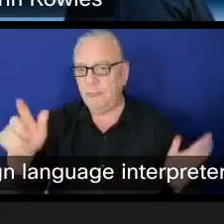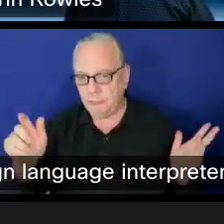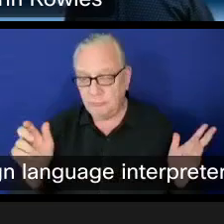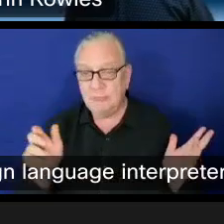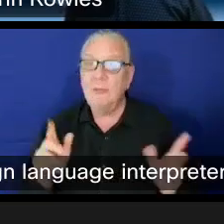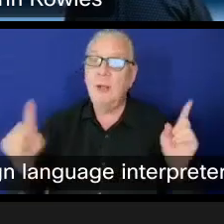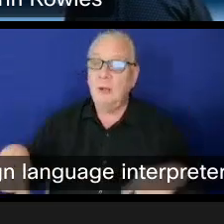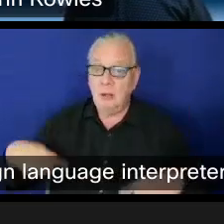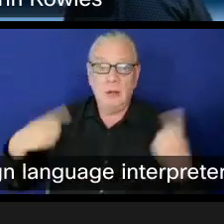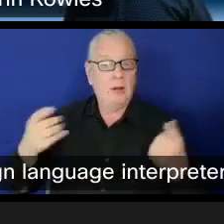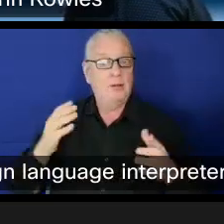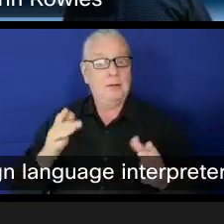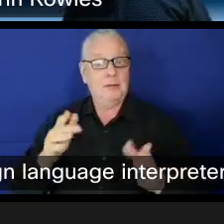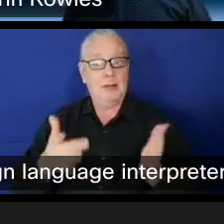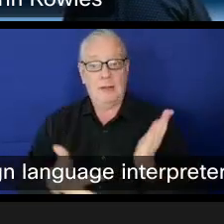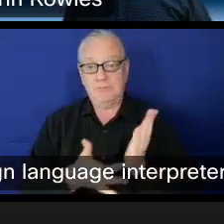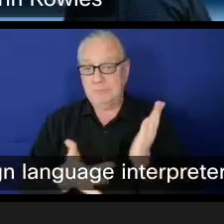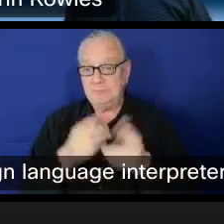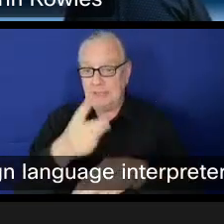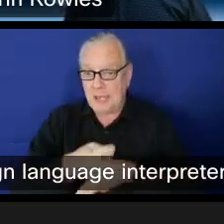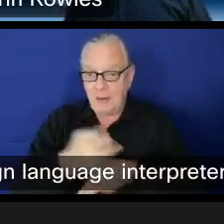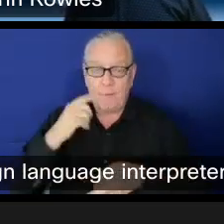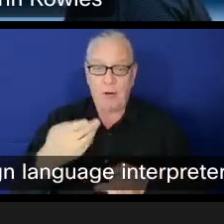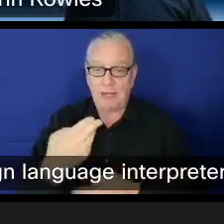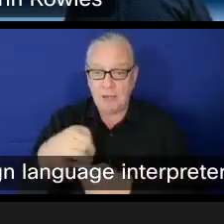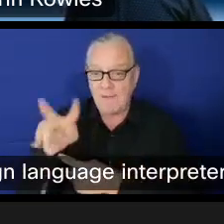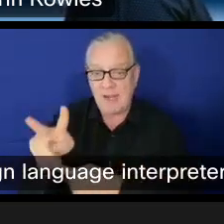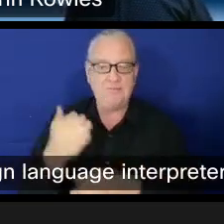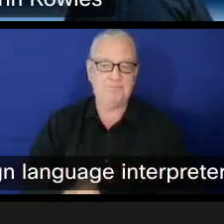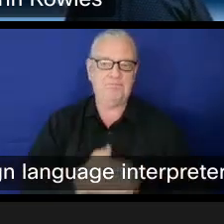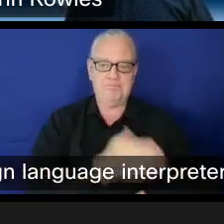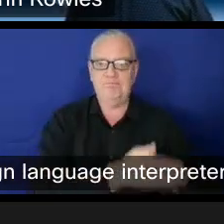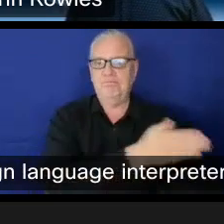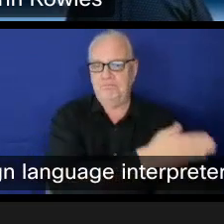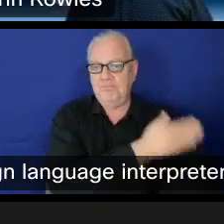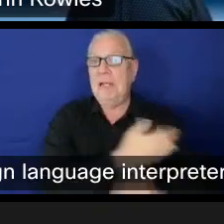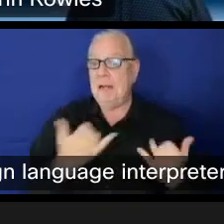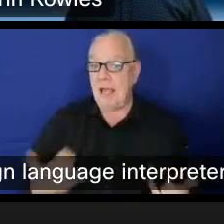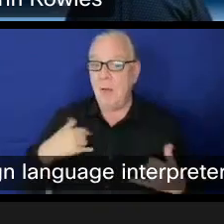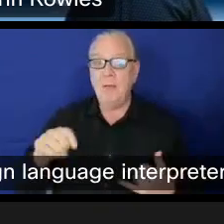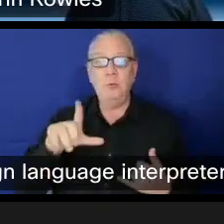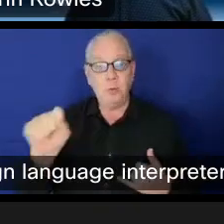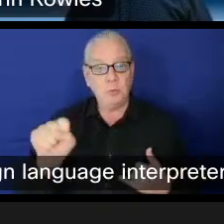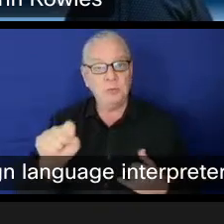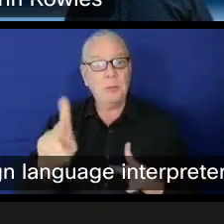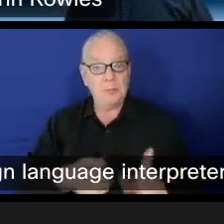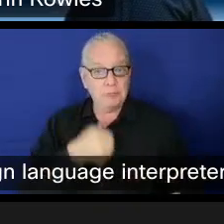have been so many advances in HIV care and we now have the tools so people with HIV can live long healthy lives. And